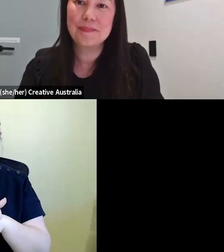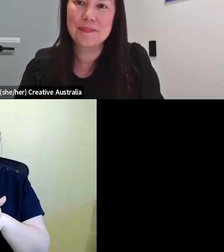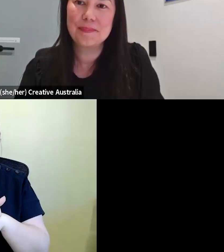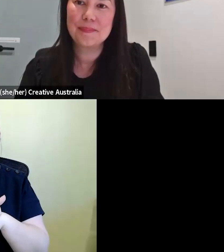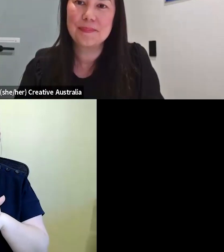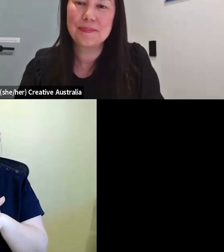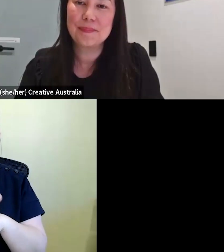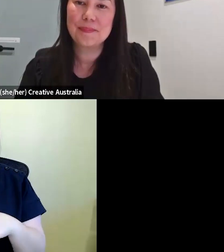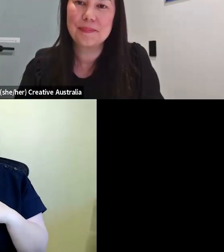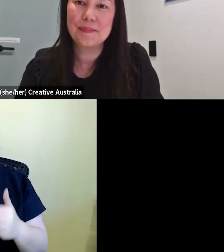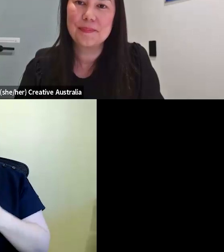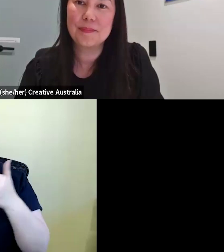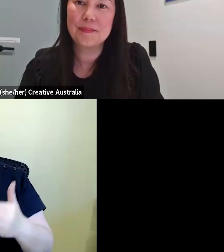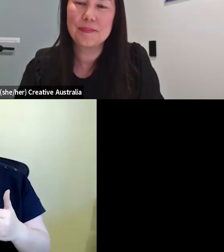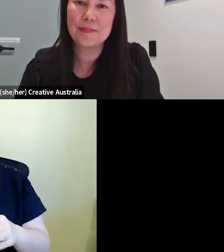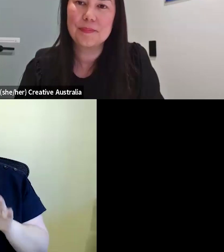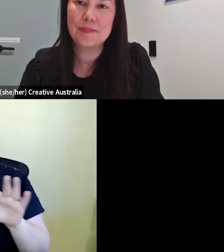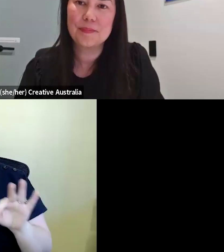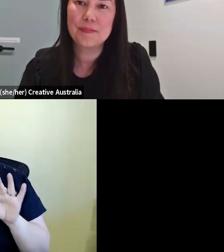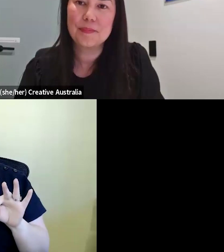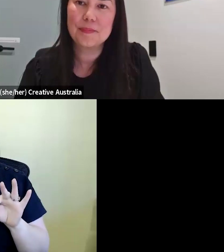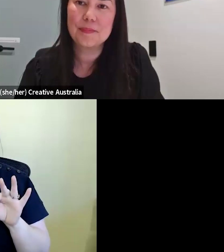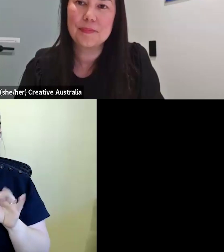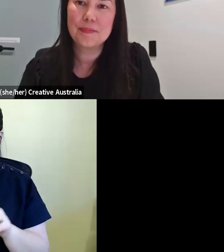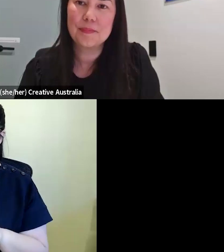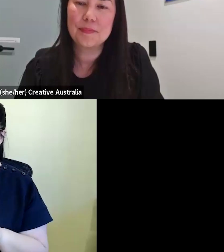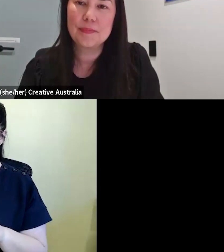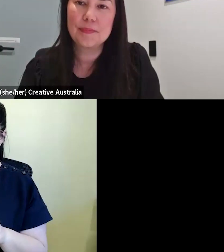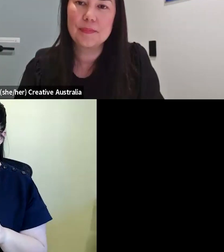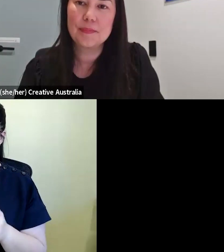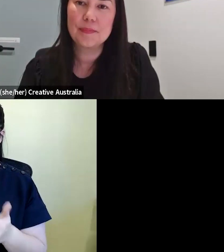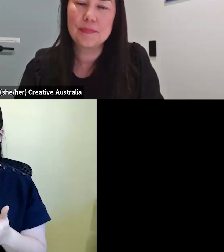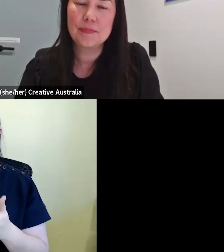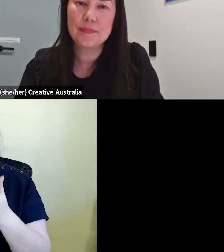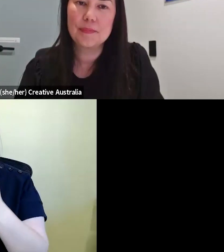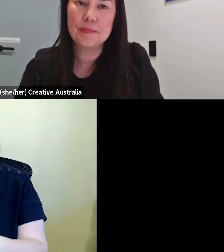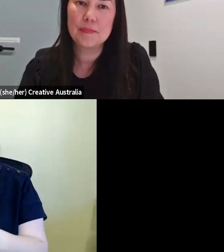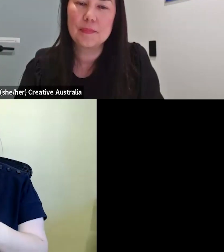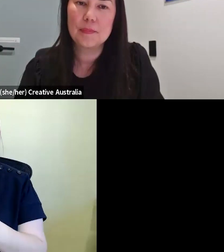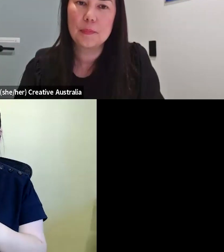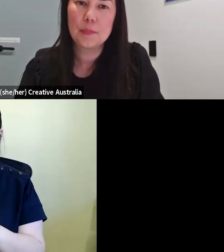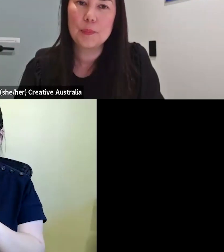so I would again reiterate not to worry too much about the budget right now. We have very